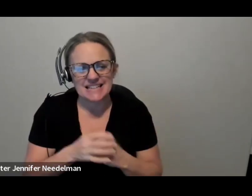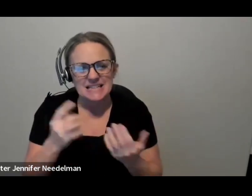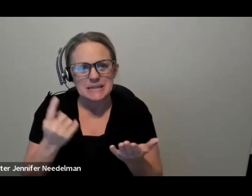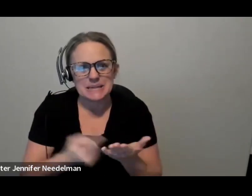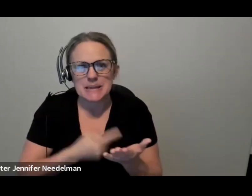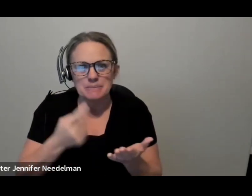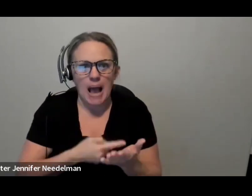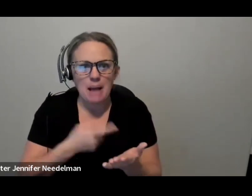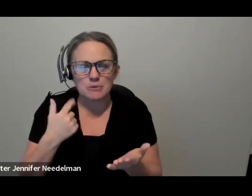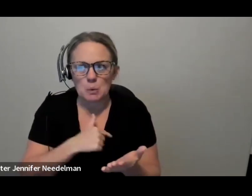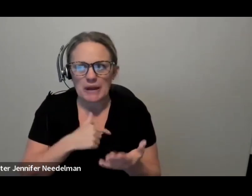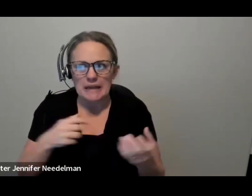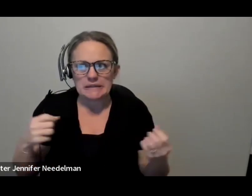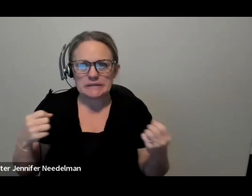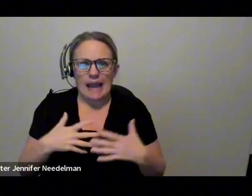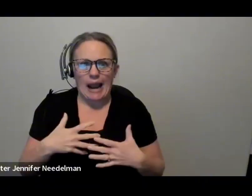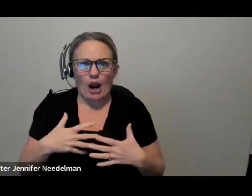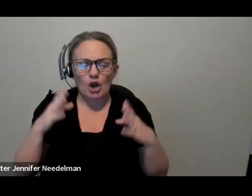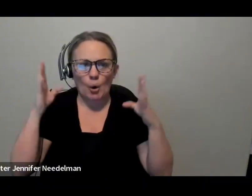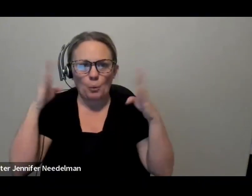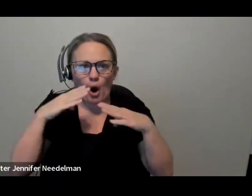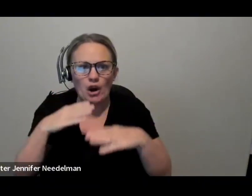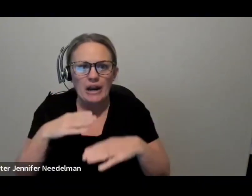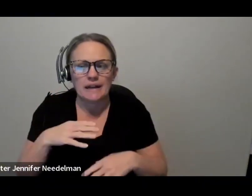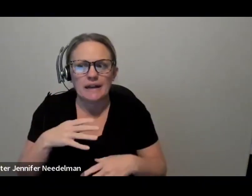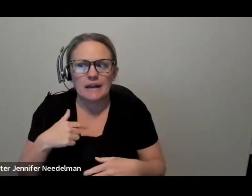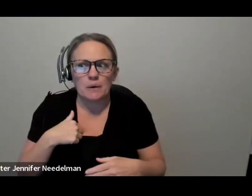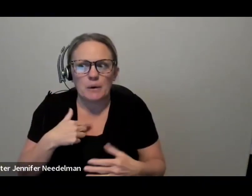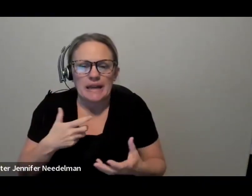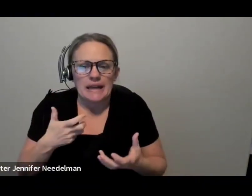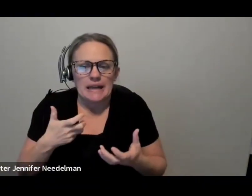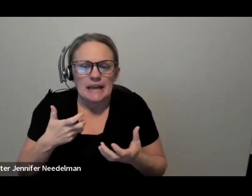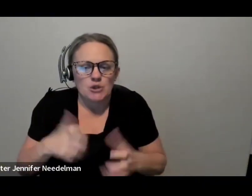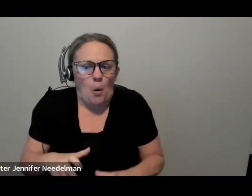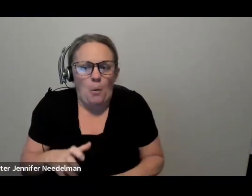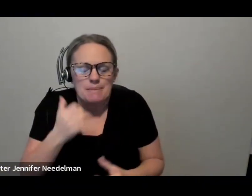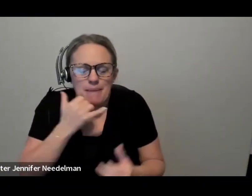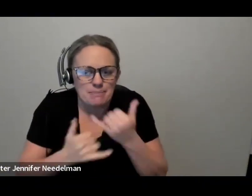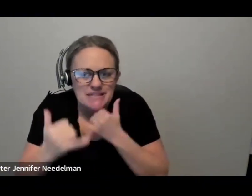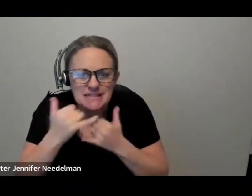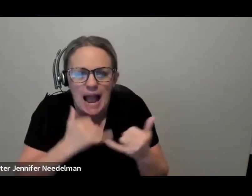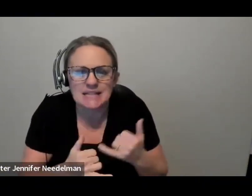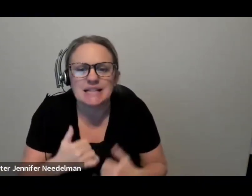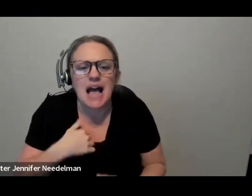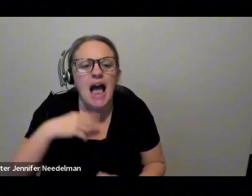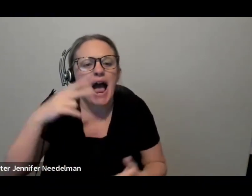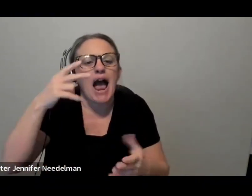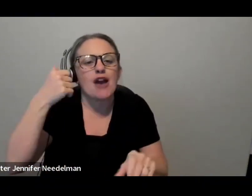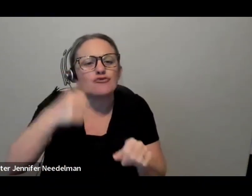or worried that we might make mistakes. And I remember hearing, reading this article about like, it's okay to commit mistakes,